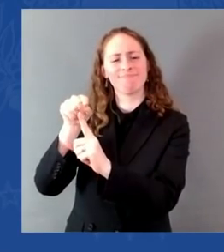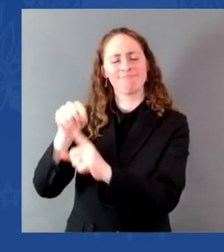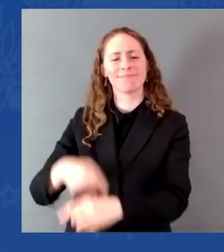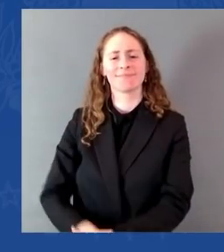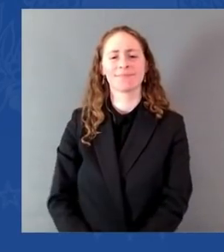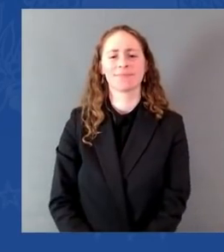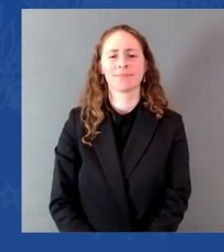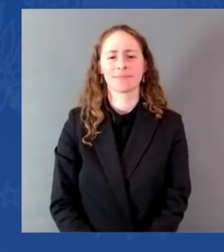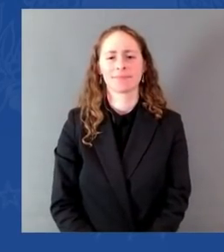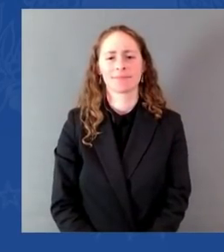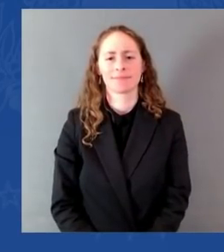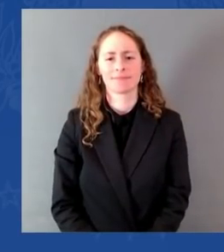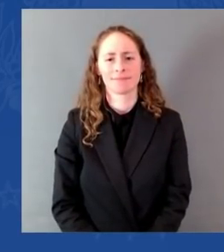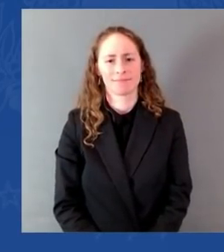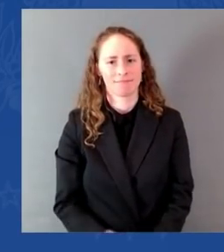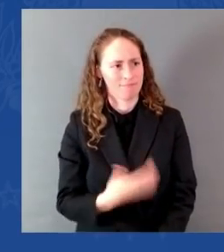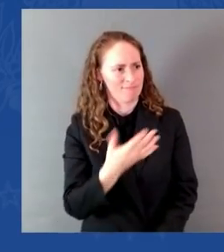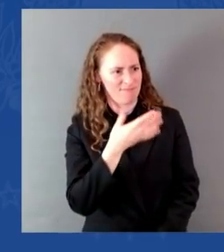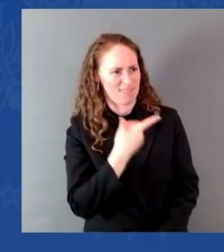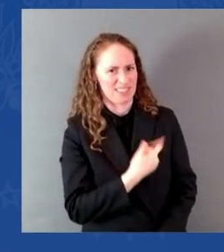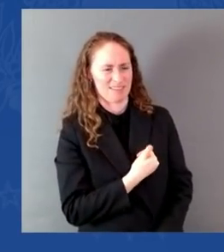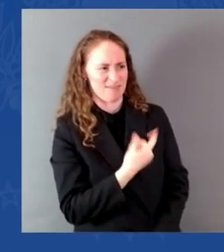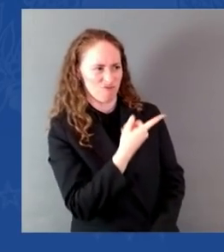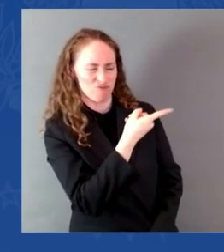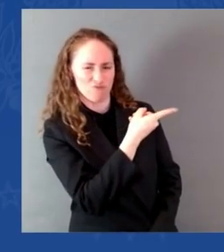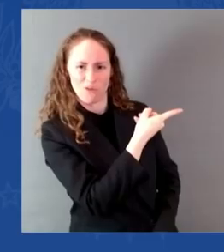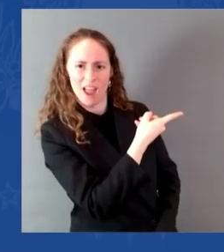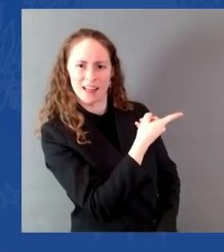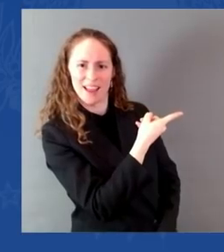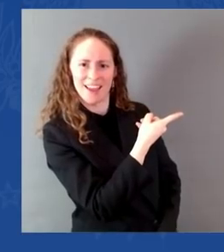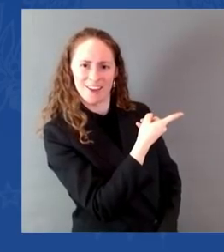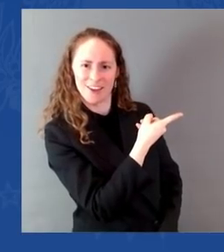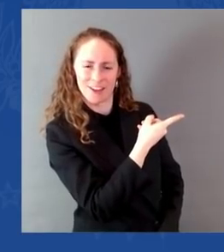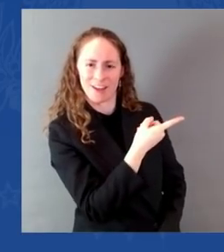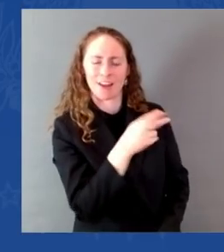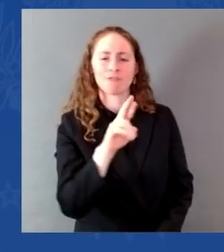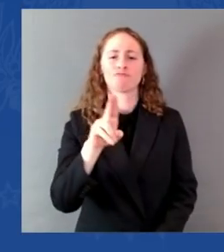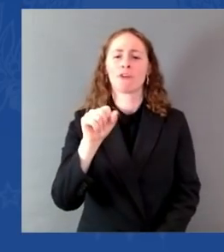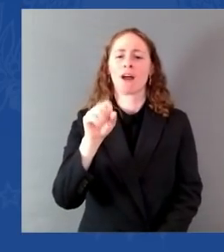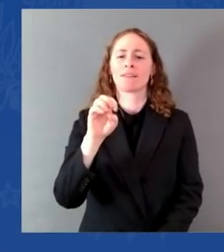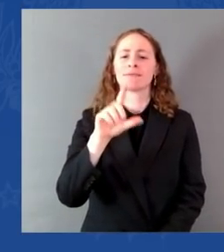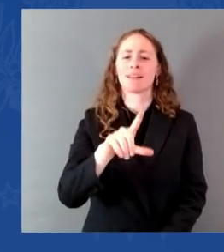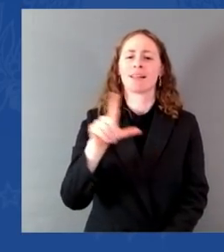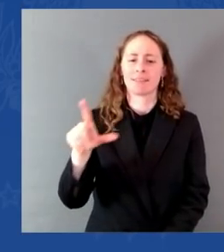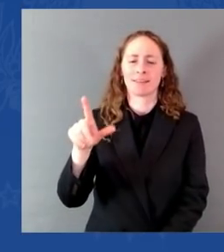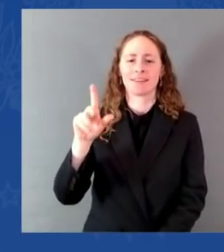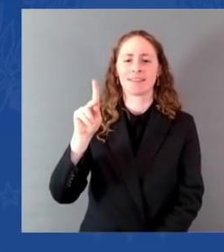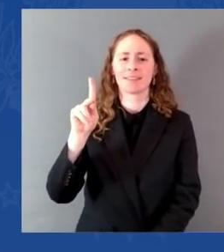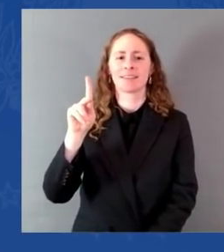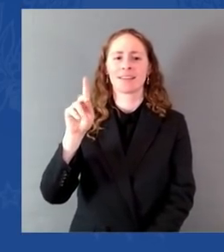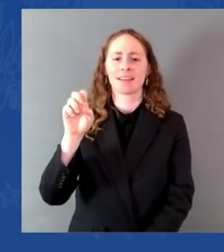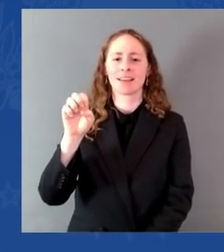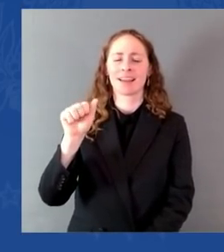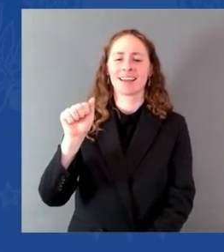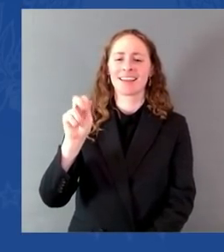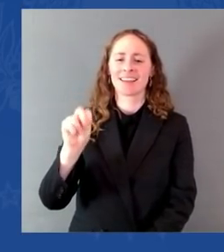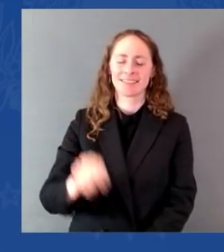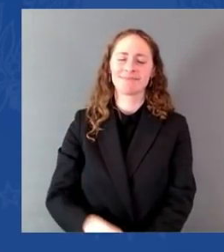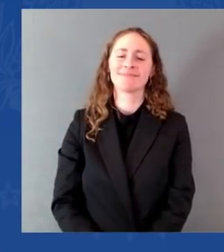A lot of Americans today remember Bob Dole as a presidential candidate. But for the families he represented across the border,